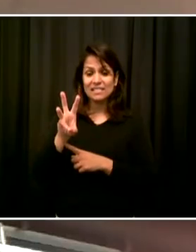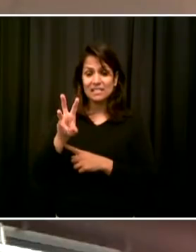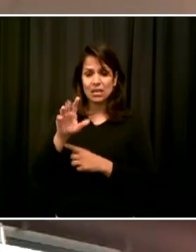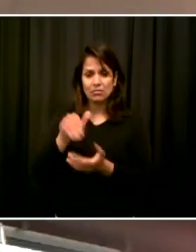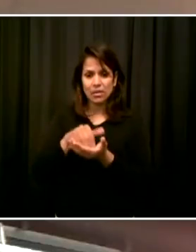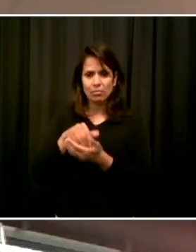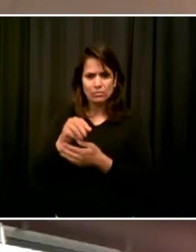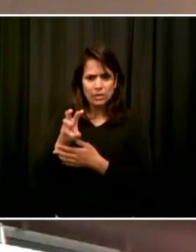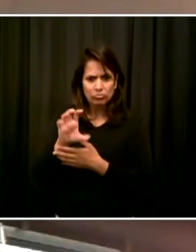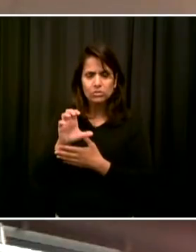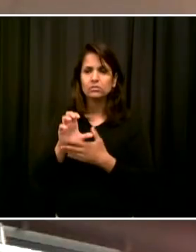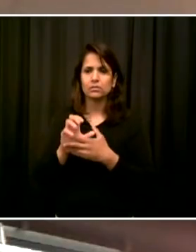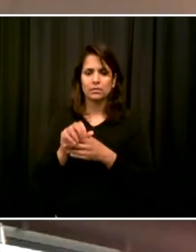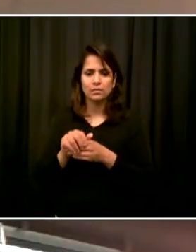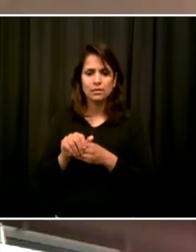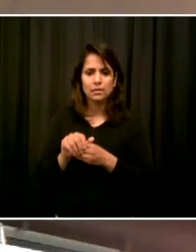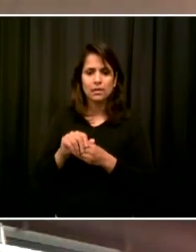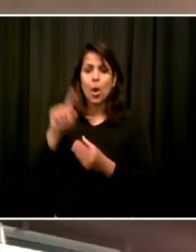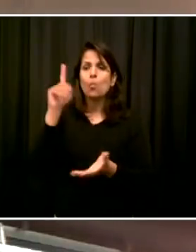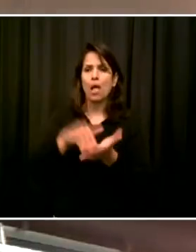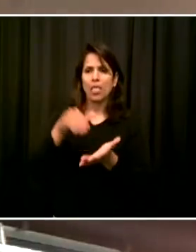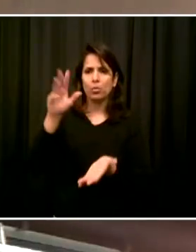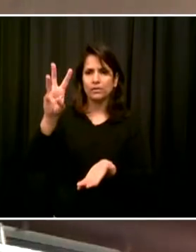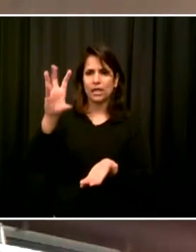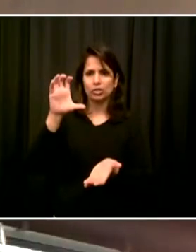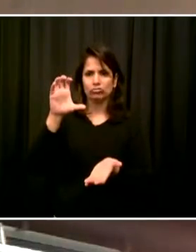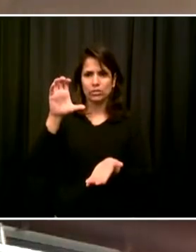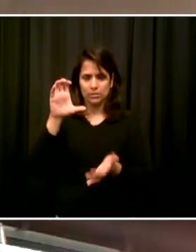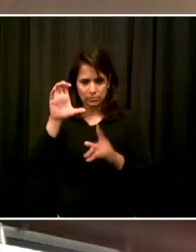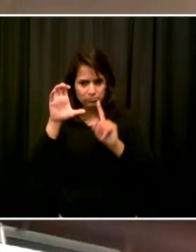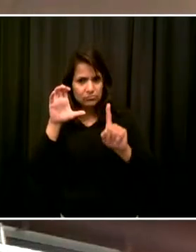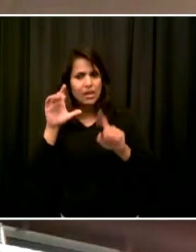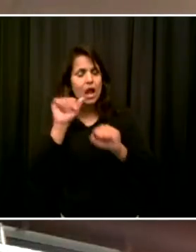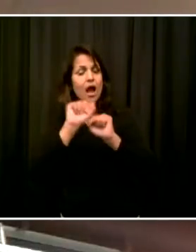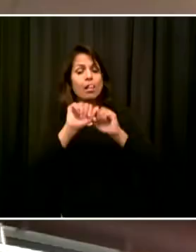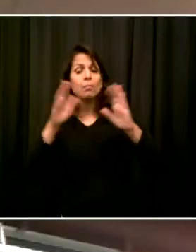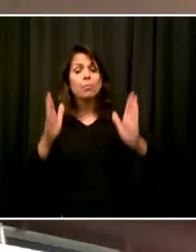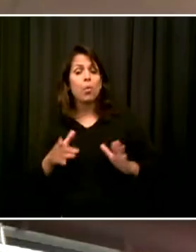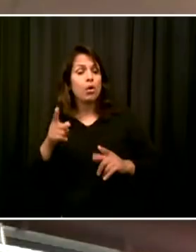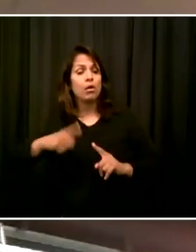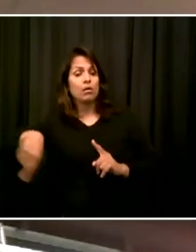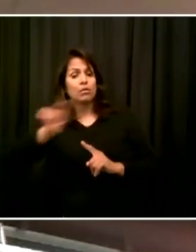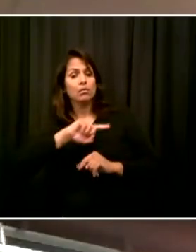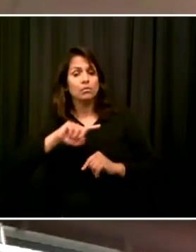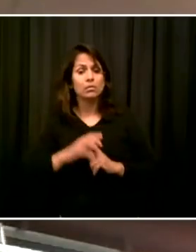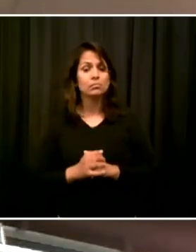REDUCTION WHICH TOTALS NEARLY 1,000,004 YEARS 21 AND OUT.